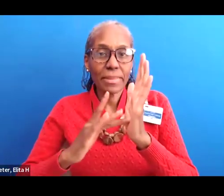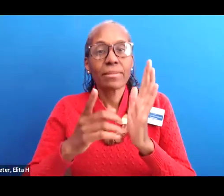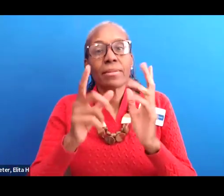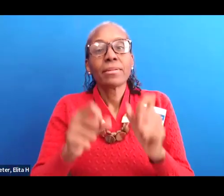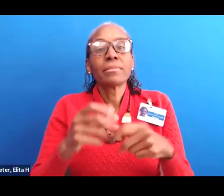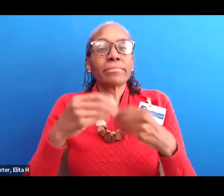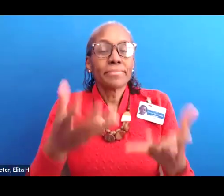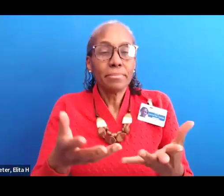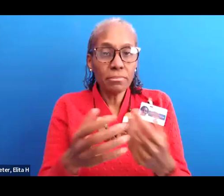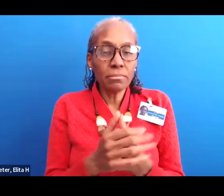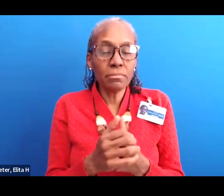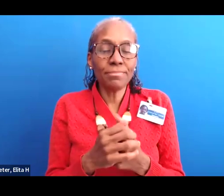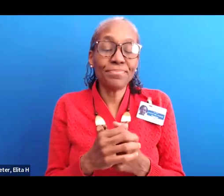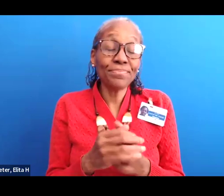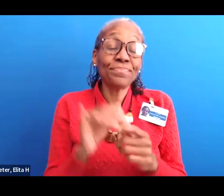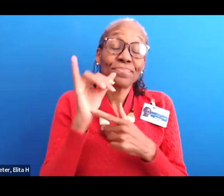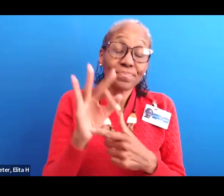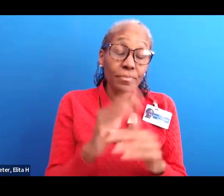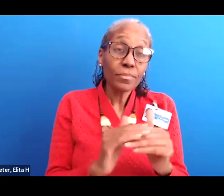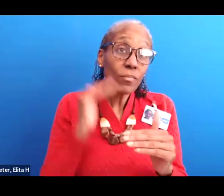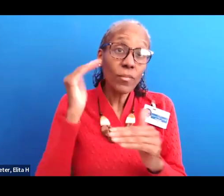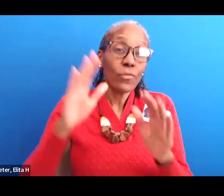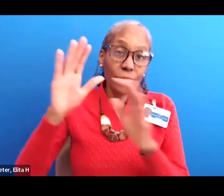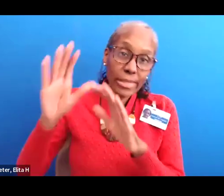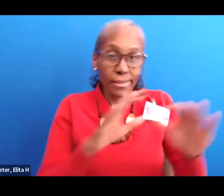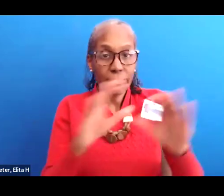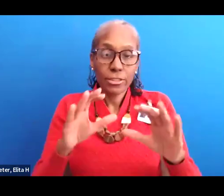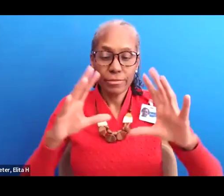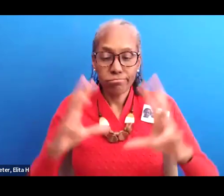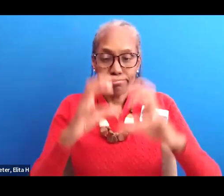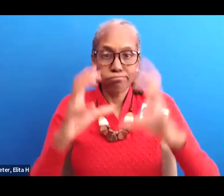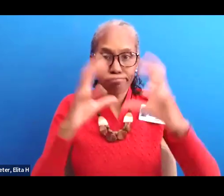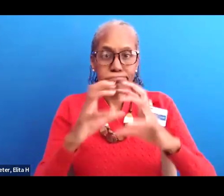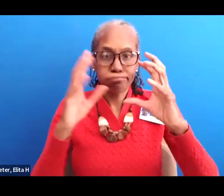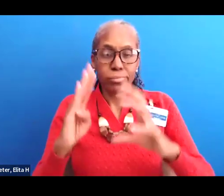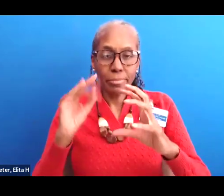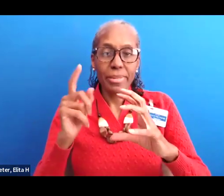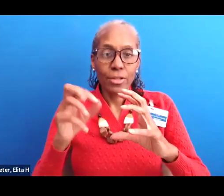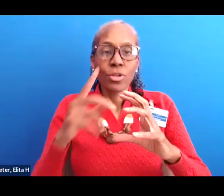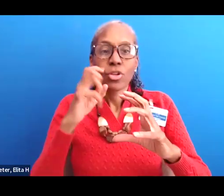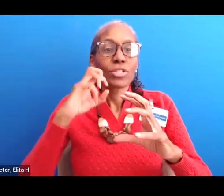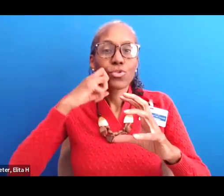given if you have an overactive bladder because it's an outcome of neurogenic bladder.